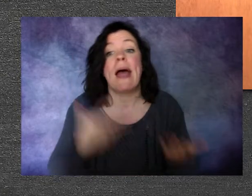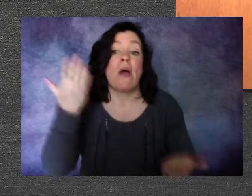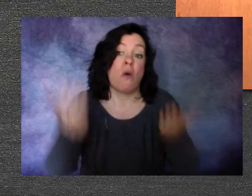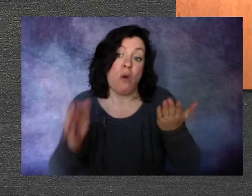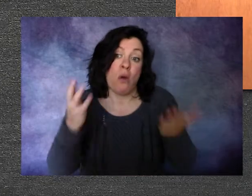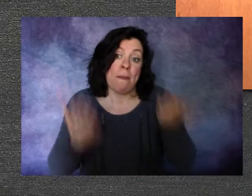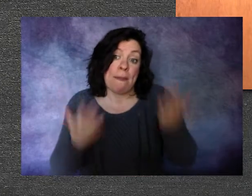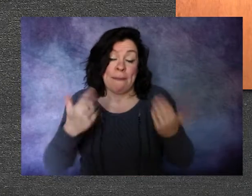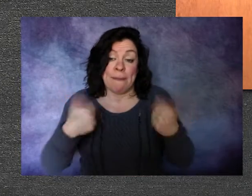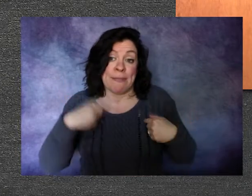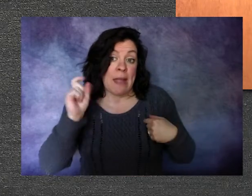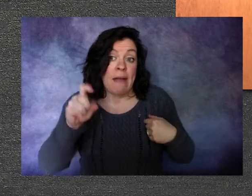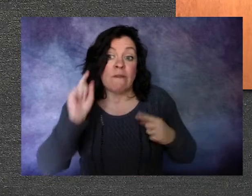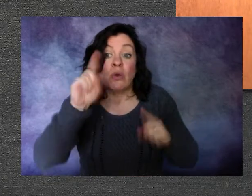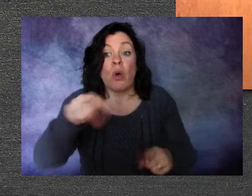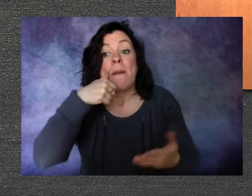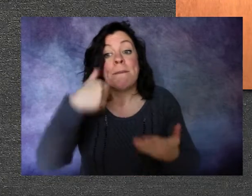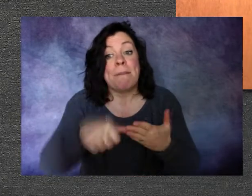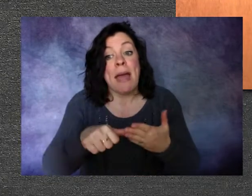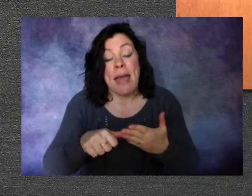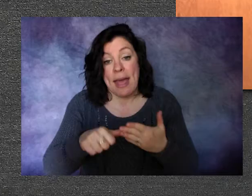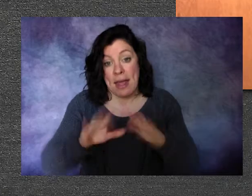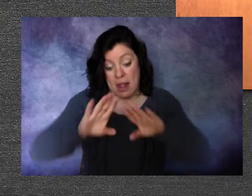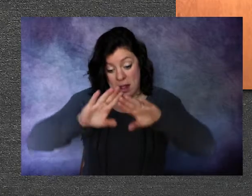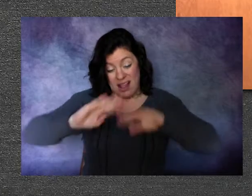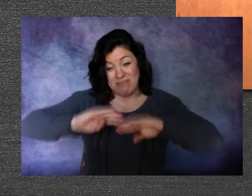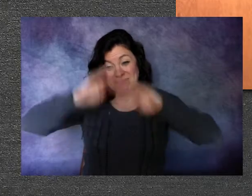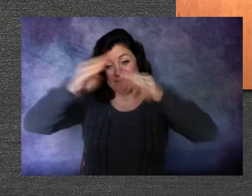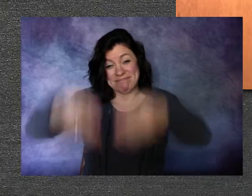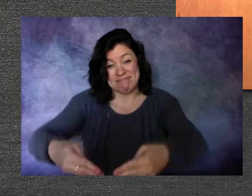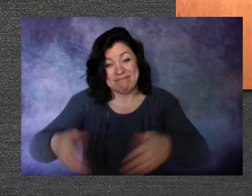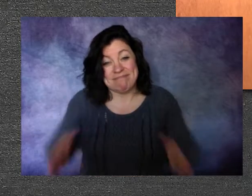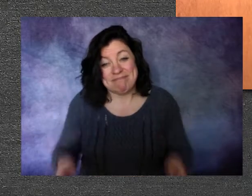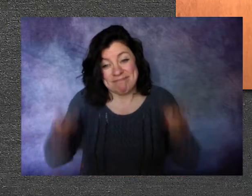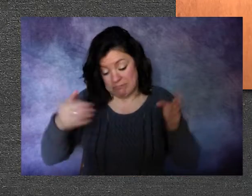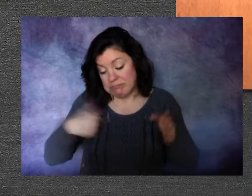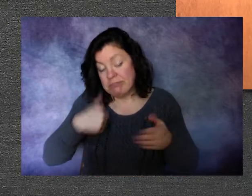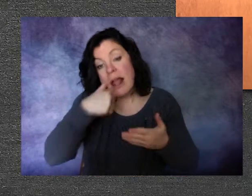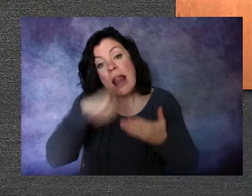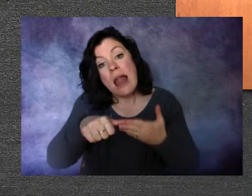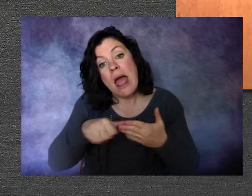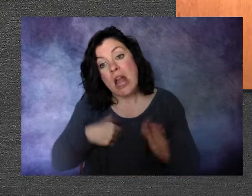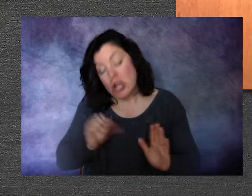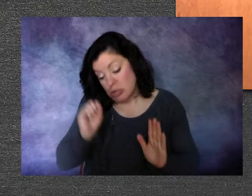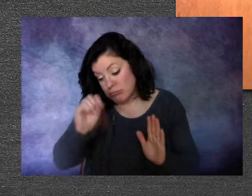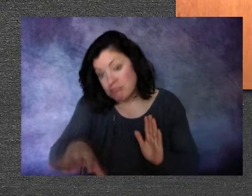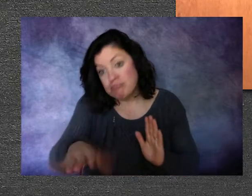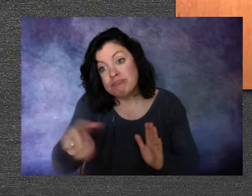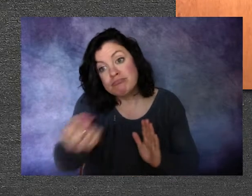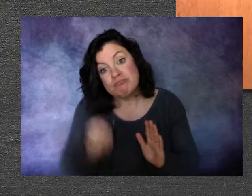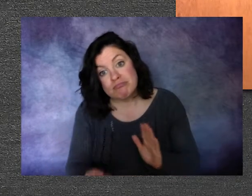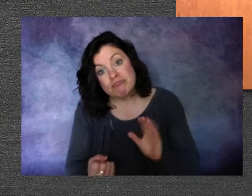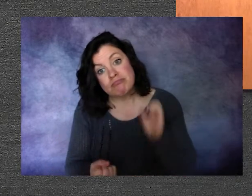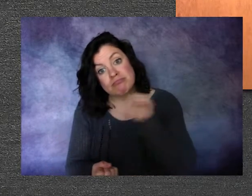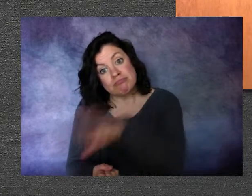Or maybe you have to go there to mail a package or a letter. And these boxes out here,